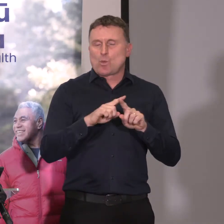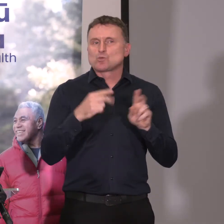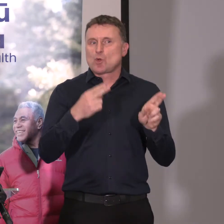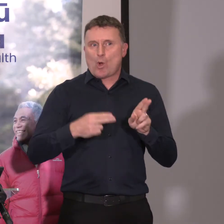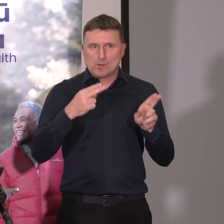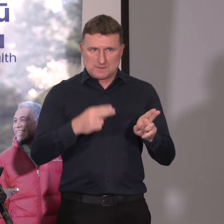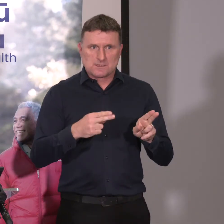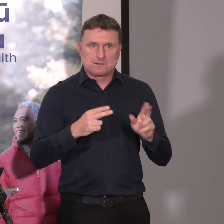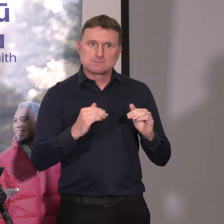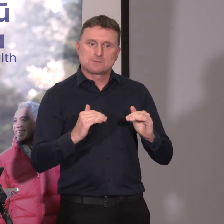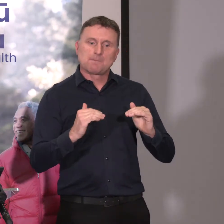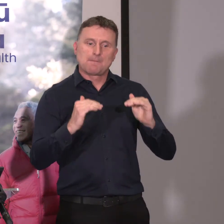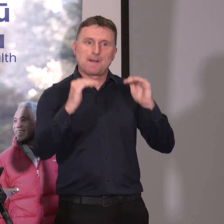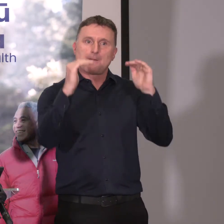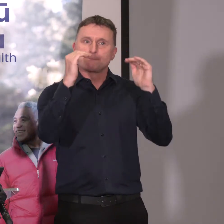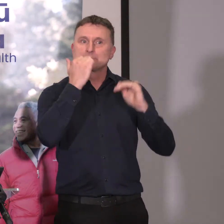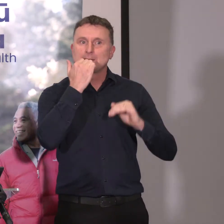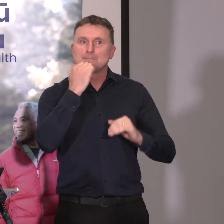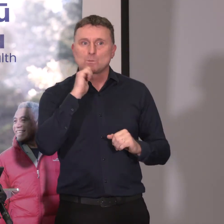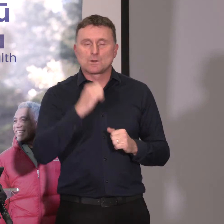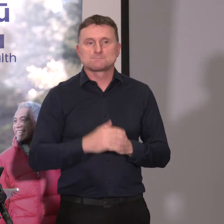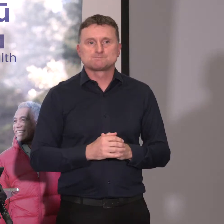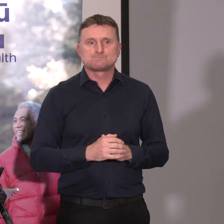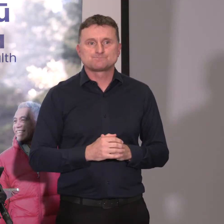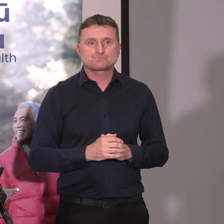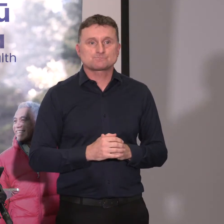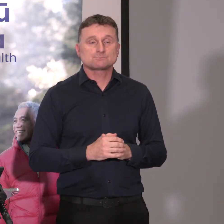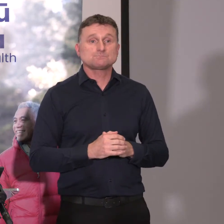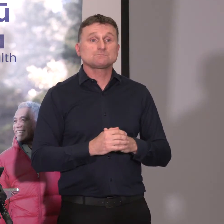hospitalisations through to